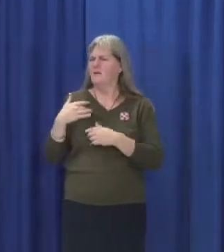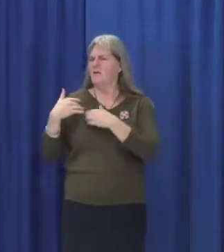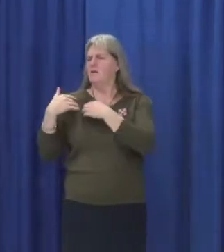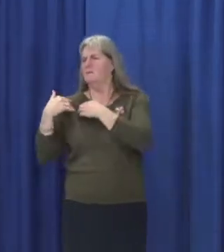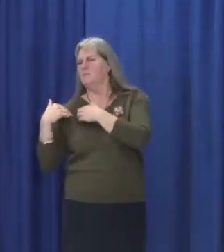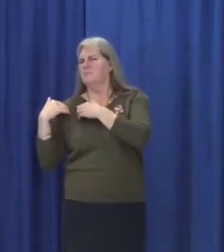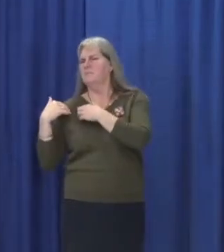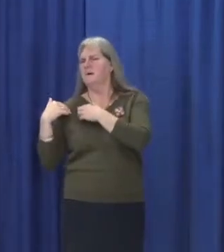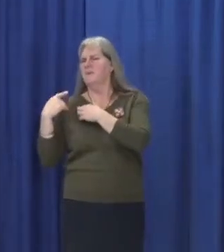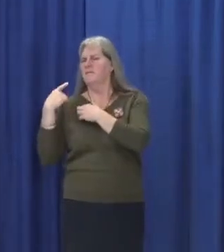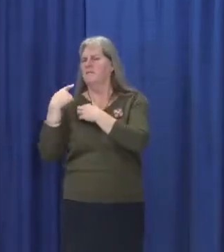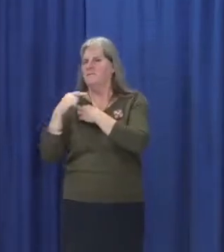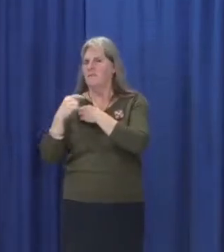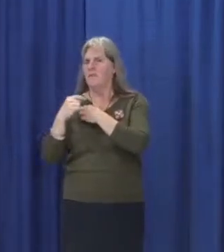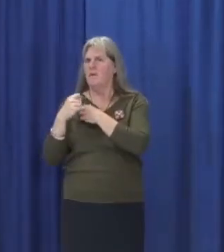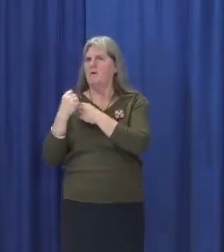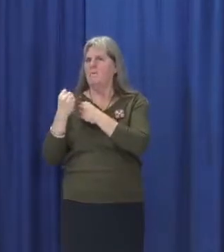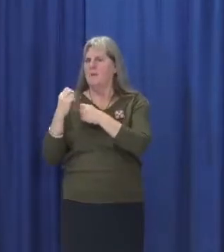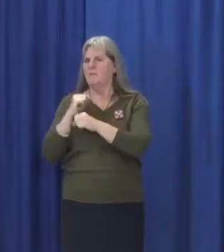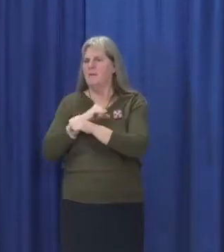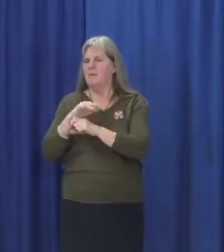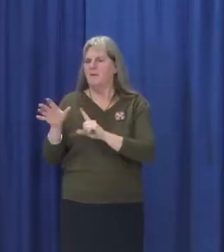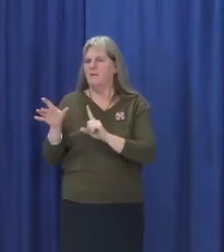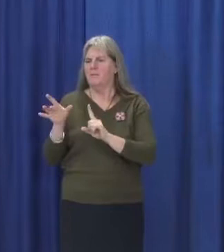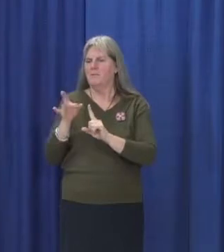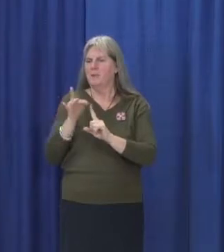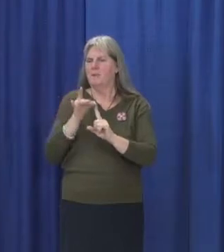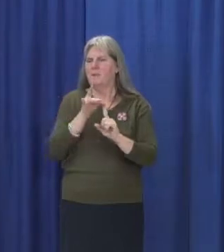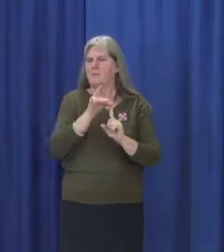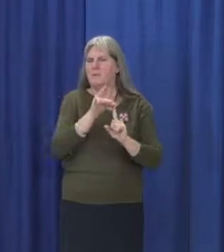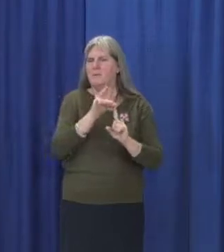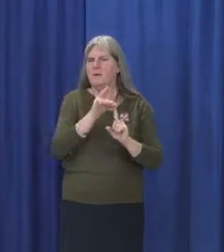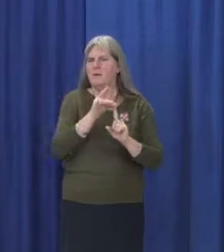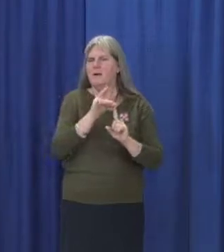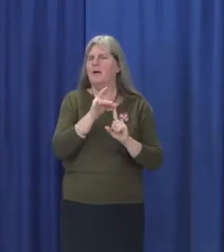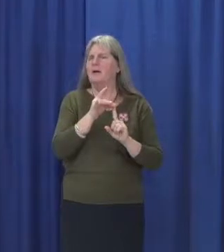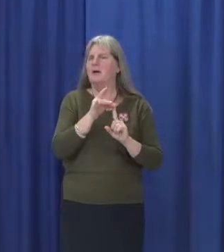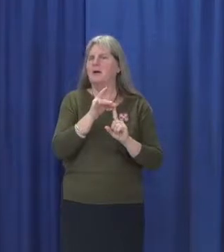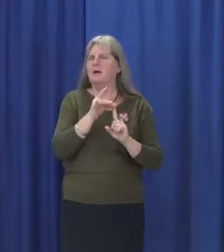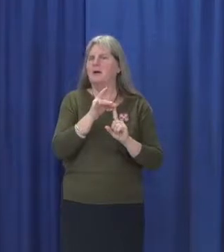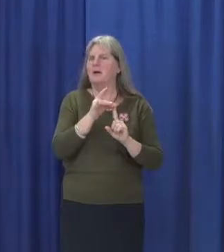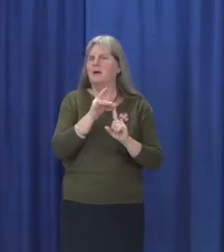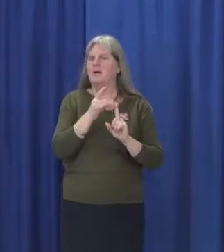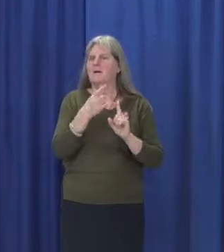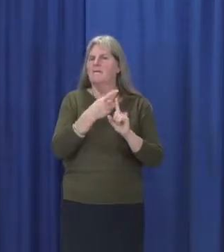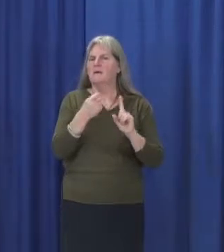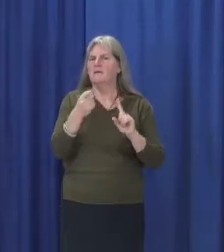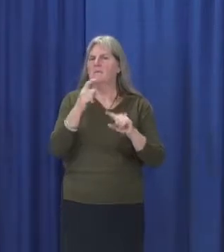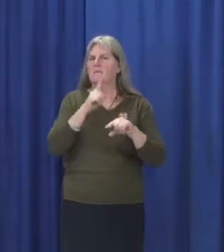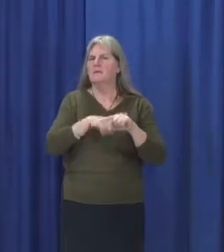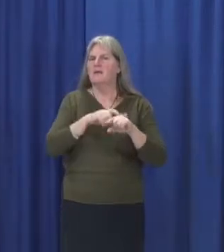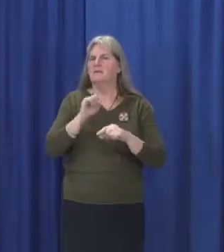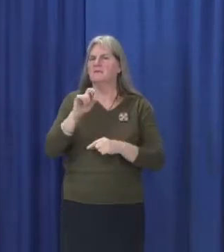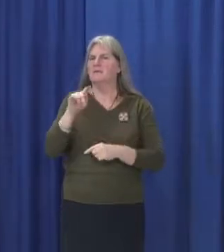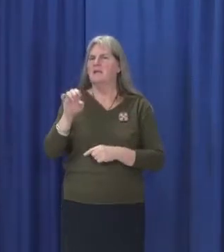you bear for the positive cases that have come since the government lifted restrictions.